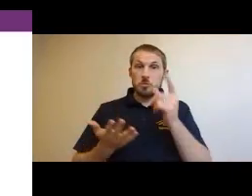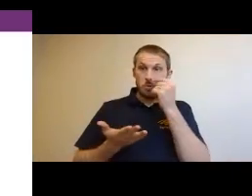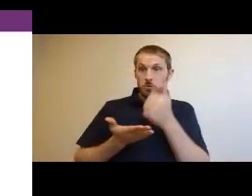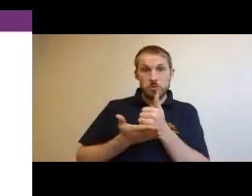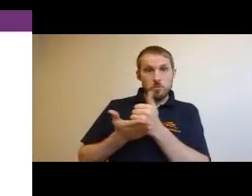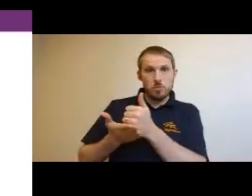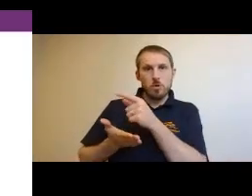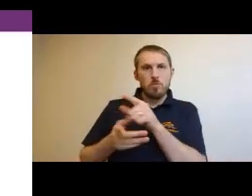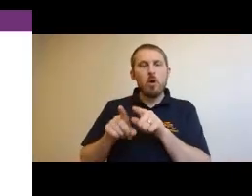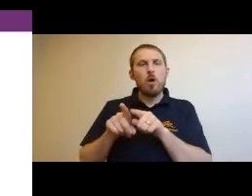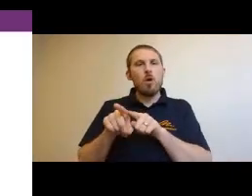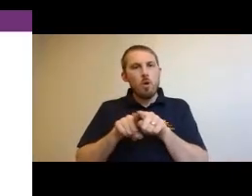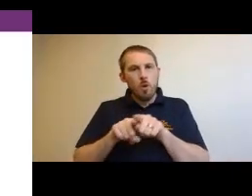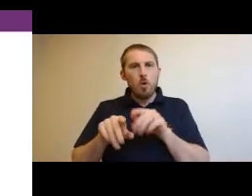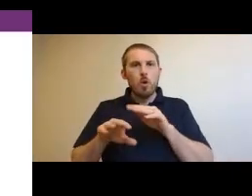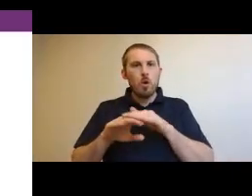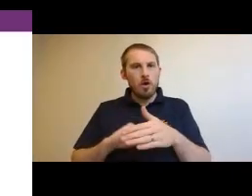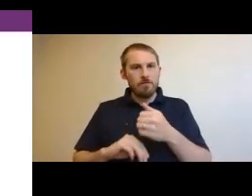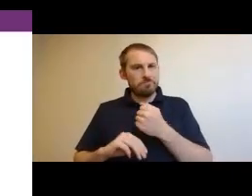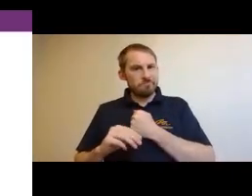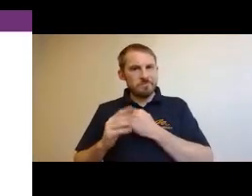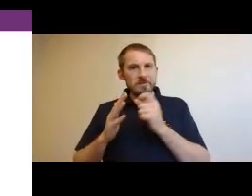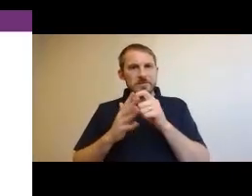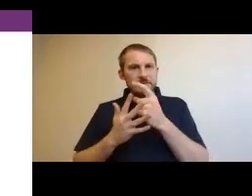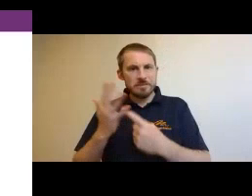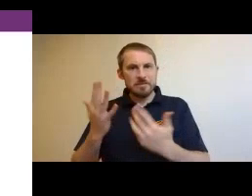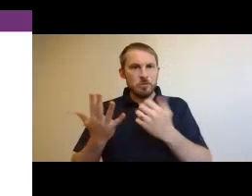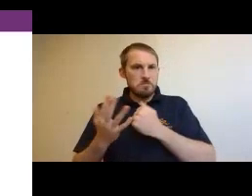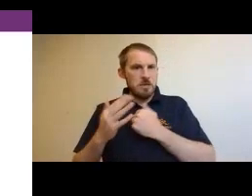different disabilities or health conditions, understanding